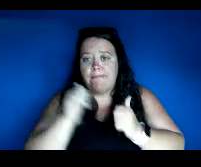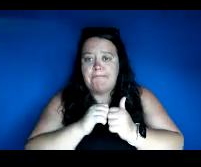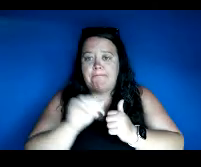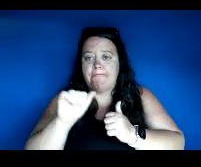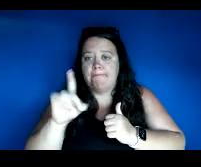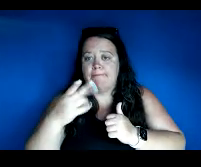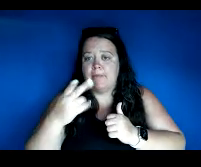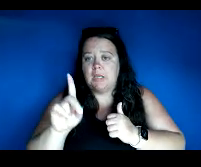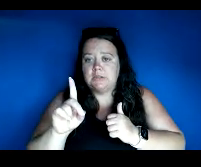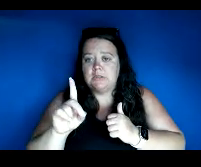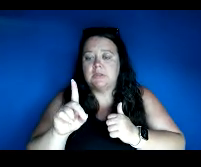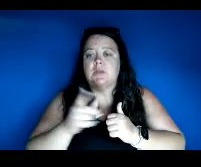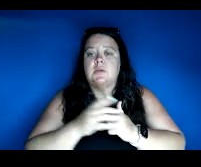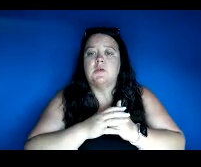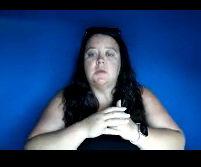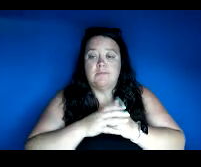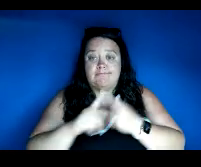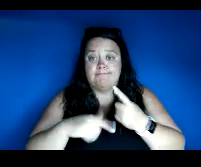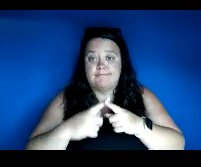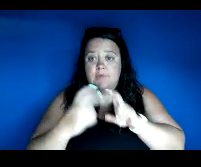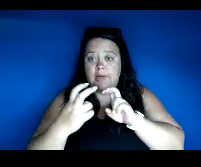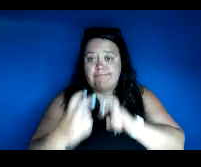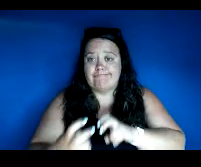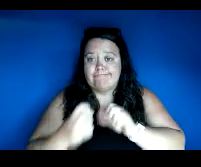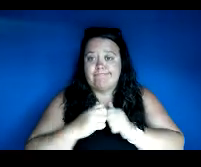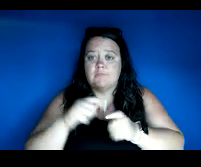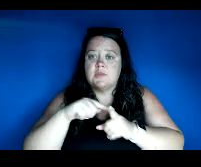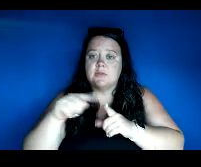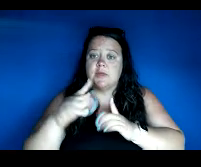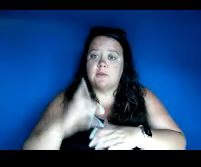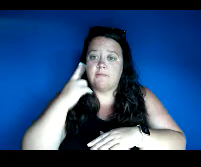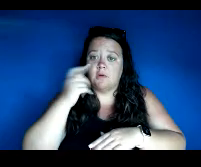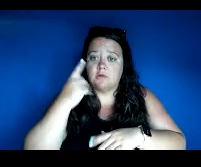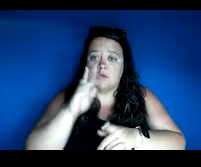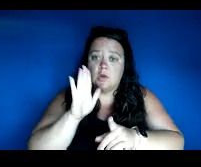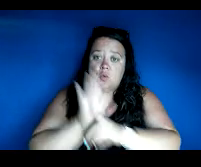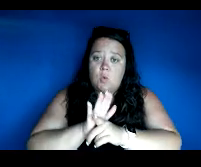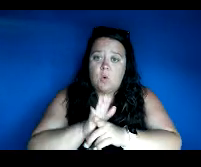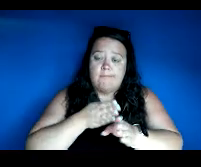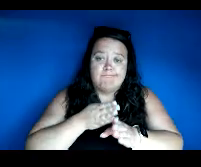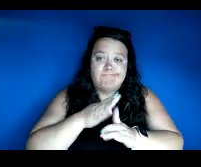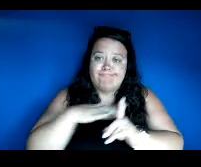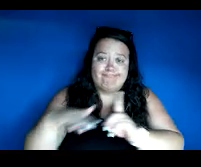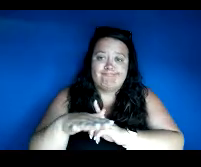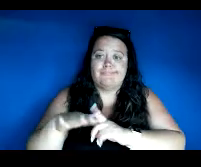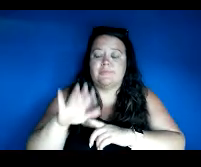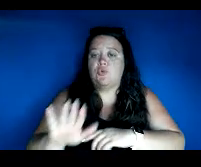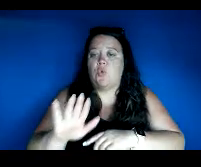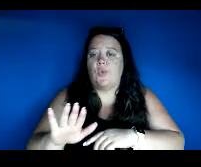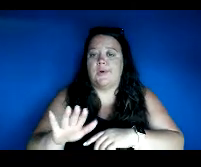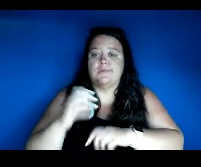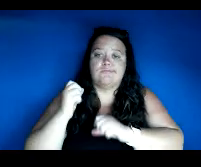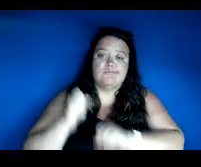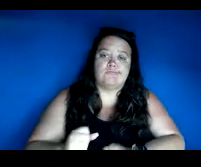the meeting with that specialist to really fully understand your context and what are your strengths, what are your areas of challenge,